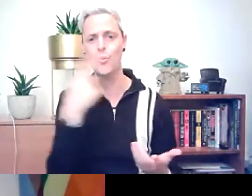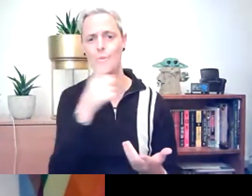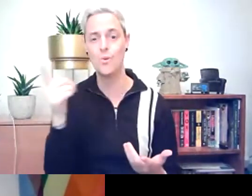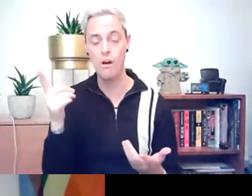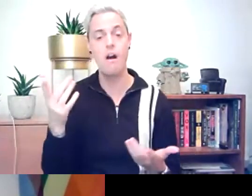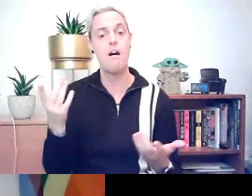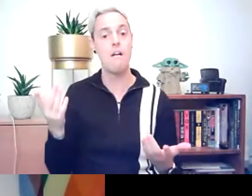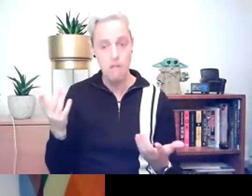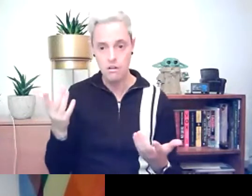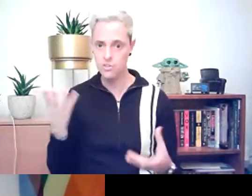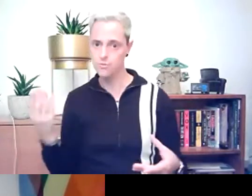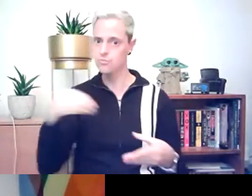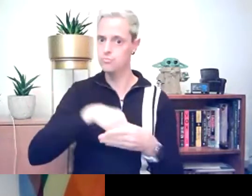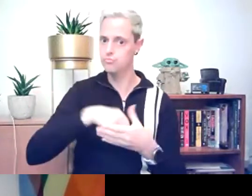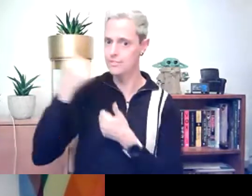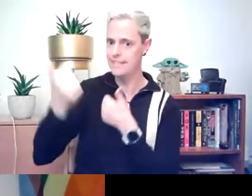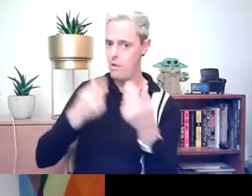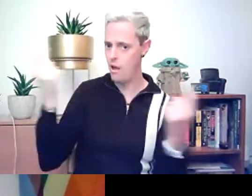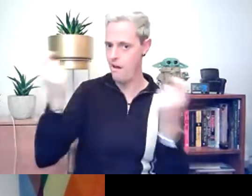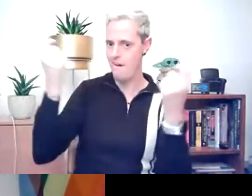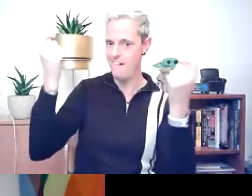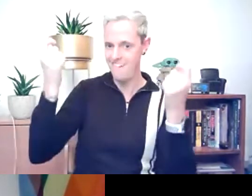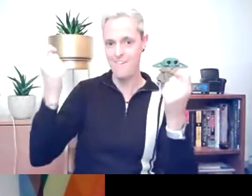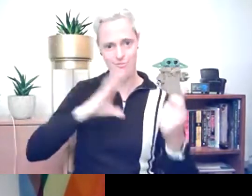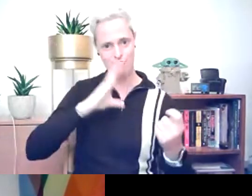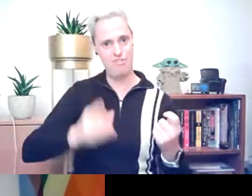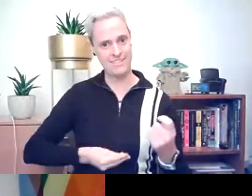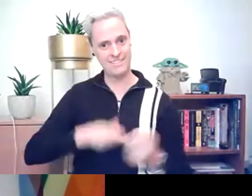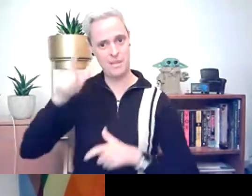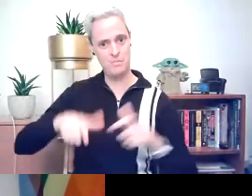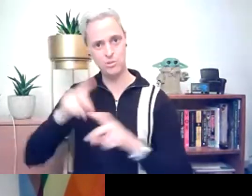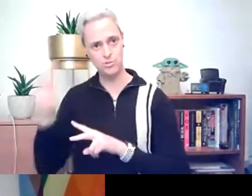out and it encompasses so many different people and such so much more diversity and